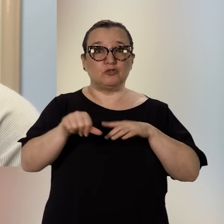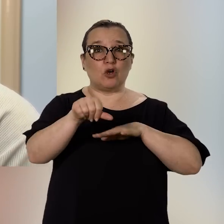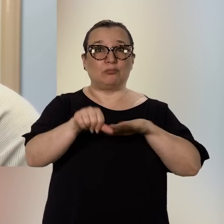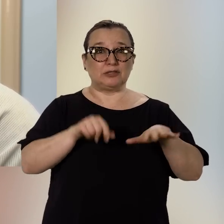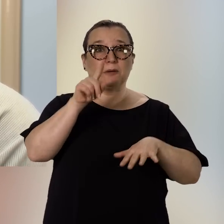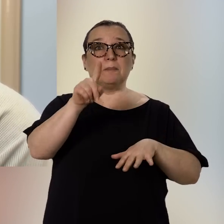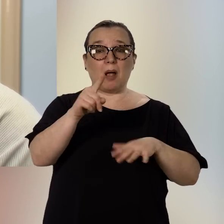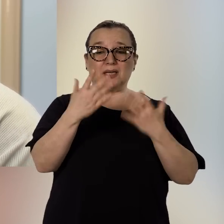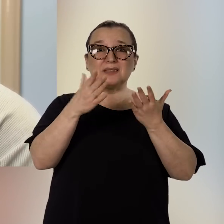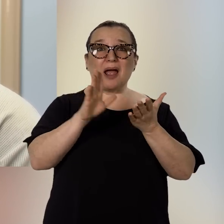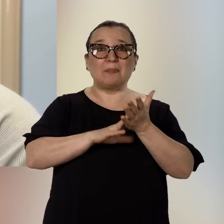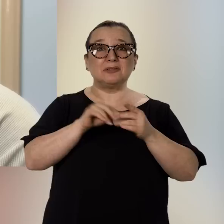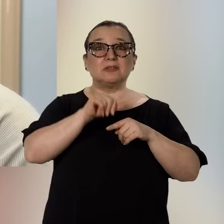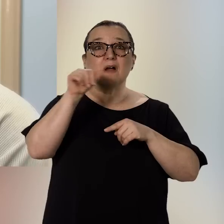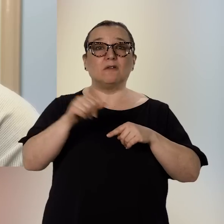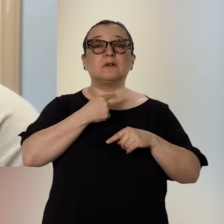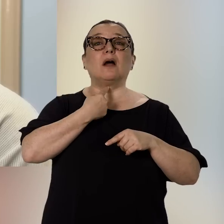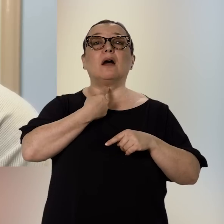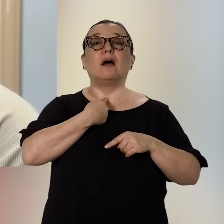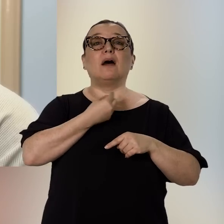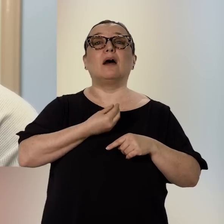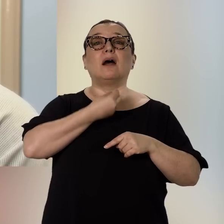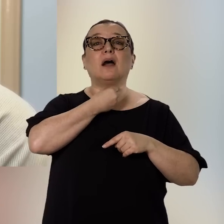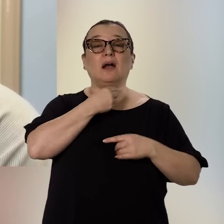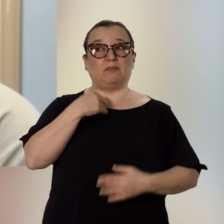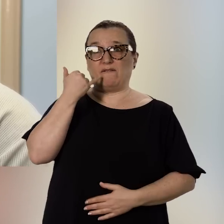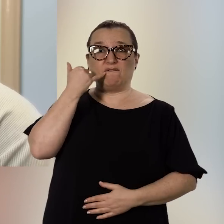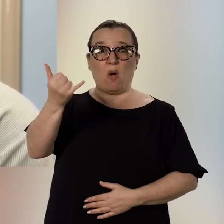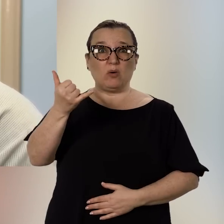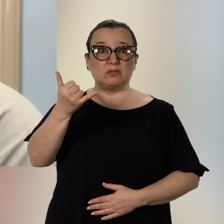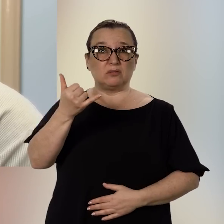[New speaker] I was told that I would have to learn to speak again after the operation